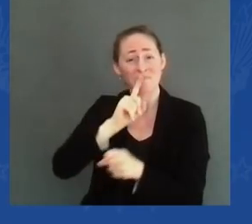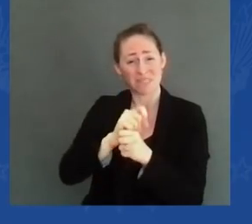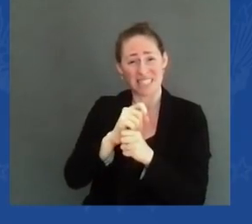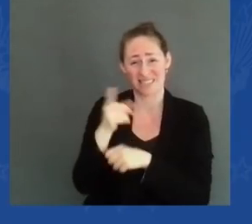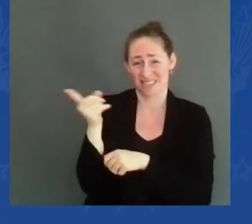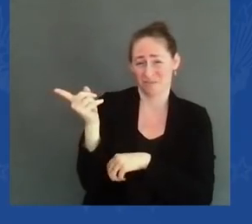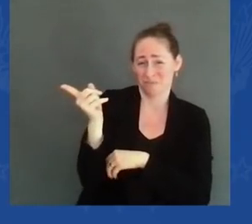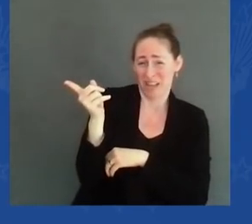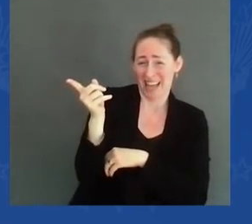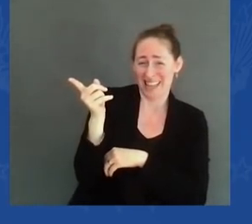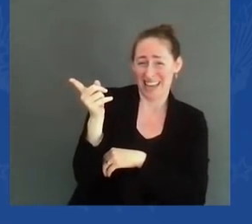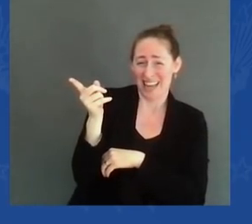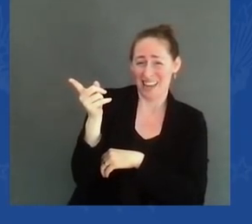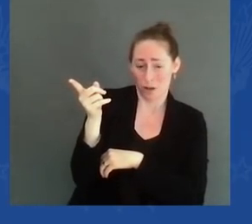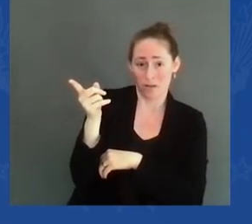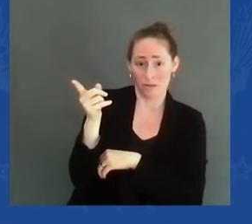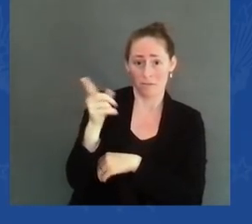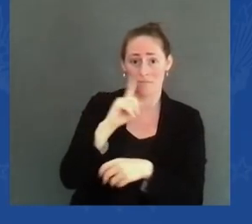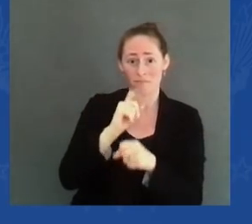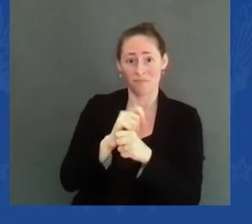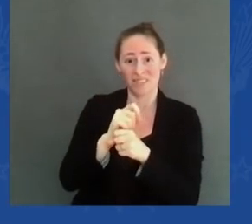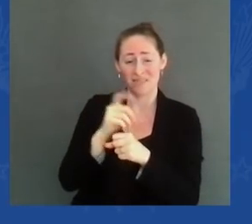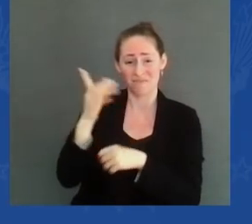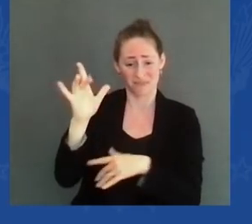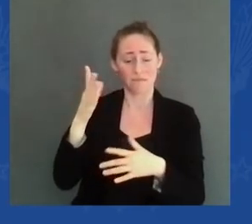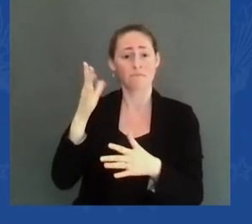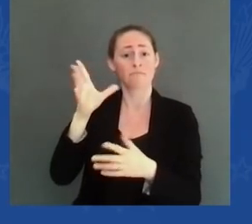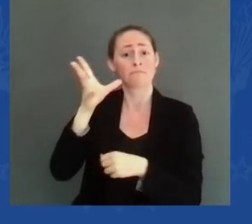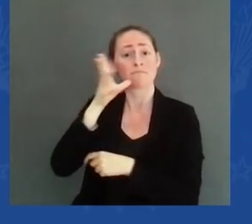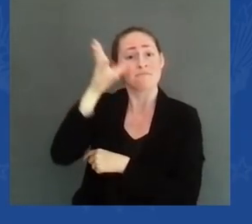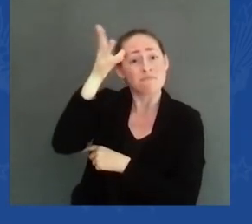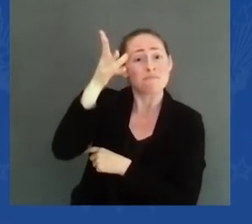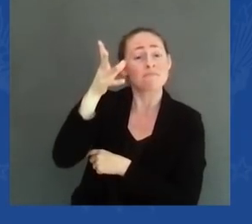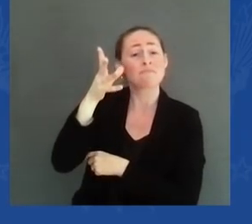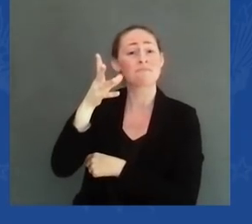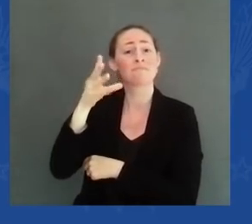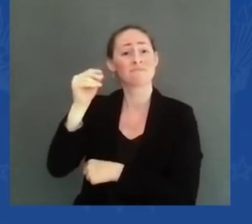Lobsang Lama as water rushed into their basement apartment.